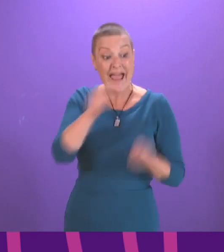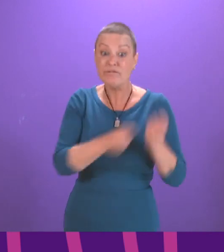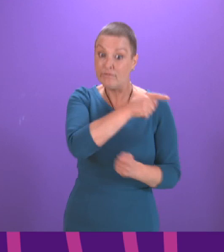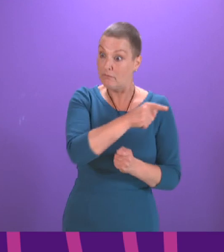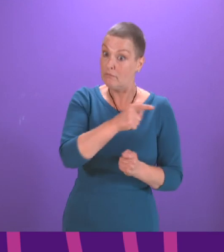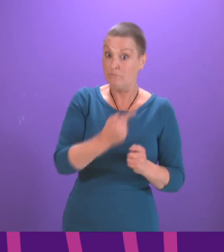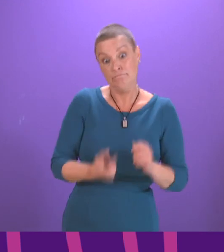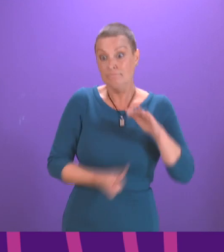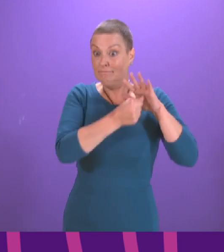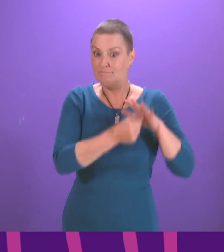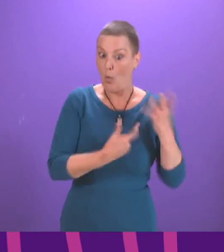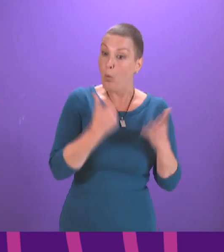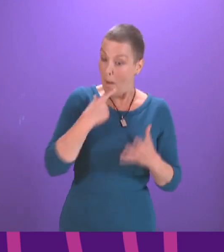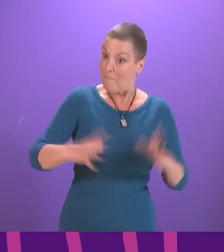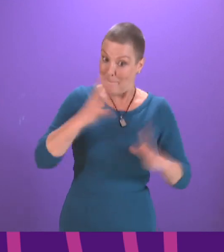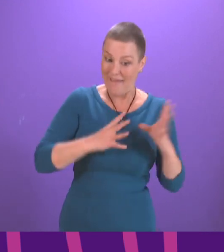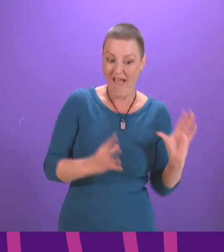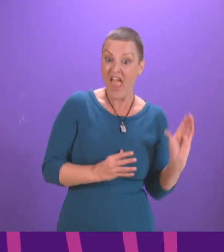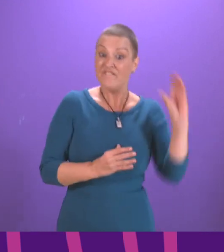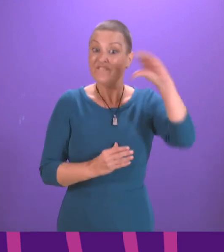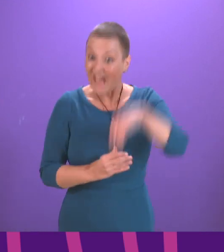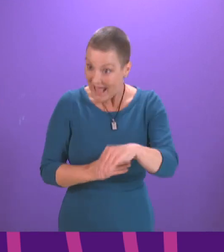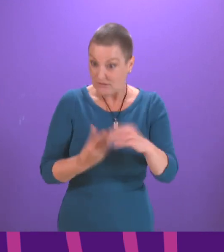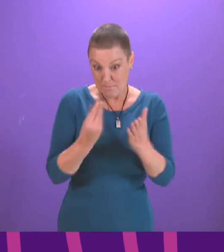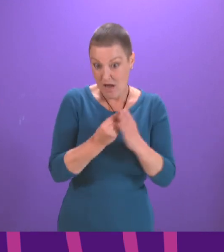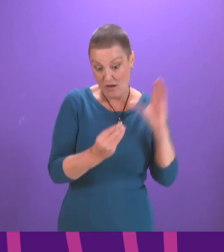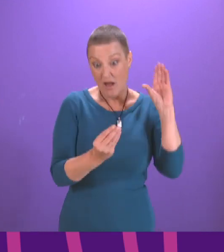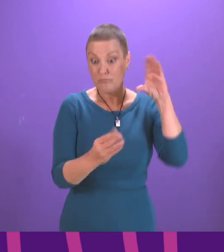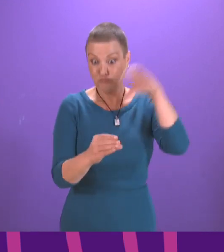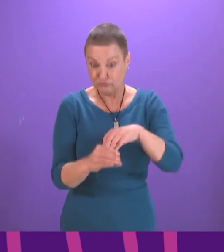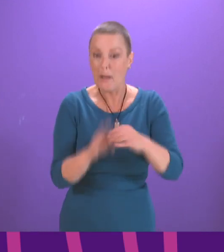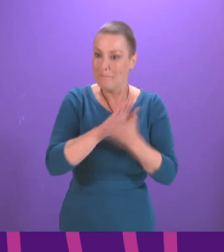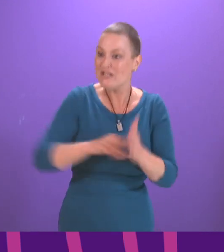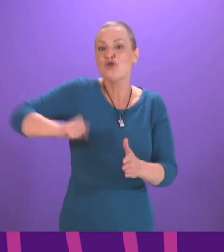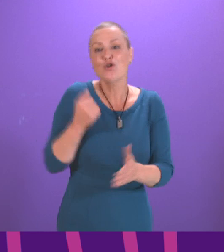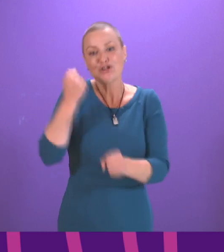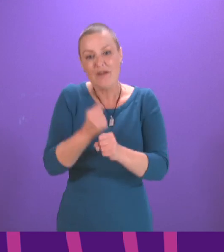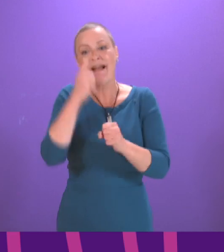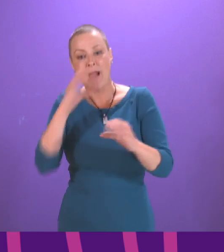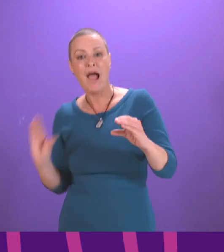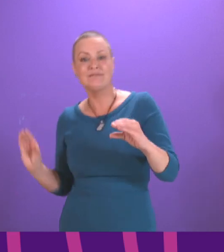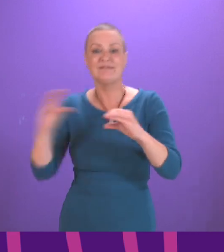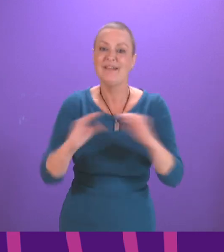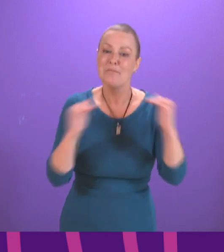prepared to invest in the company; that would potentially open the door for the Scottish Government to provide further support.